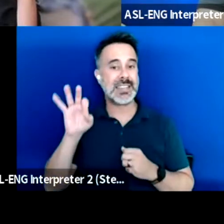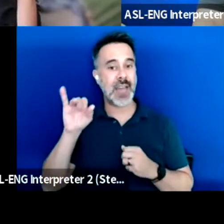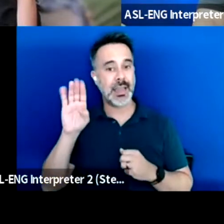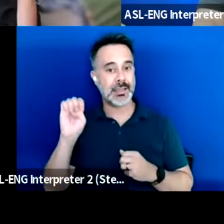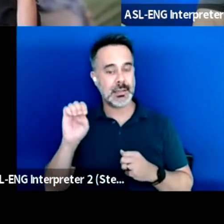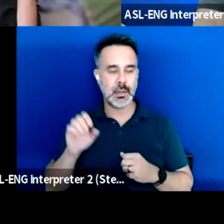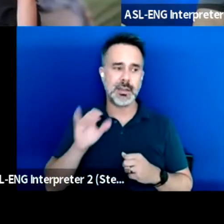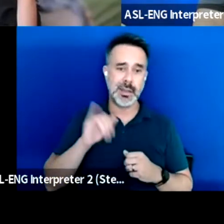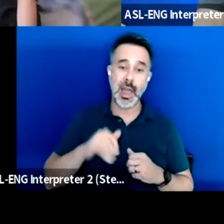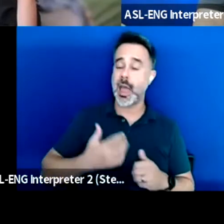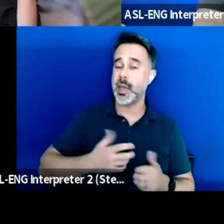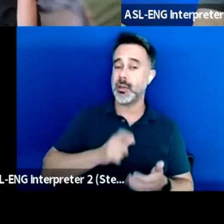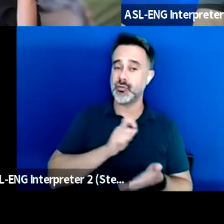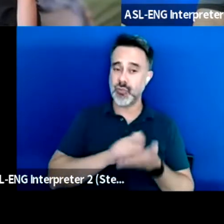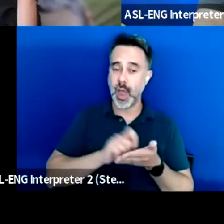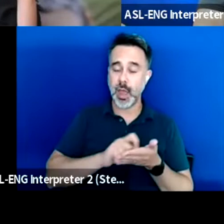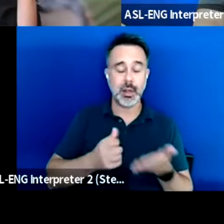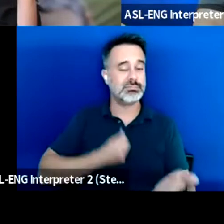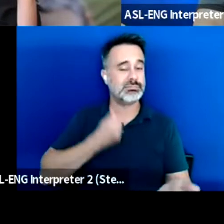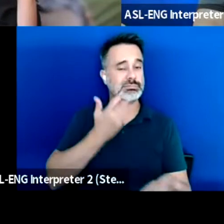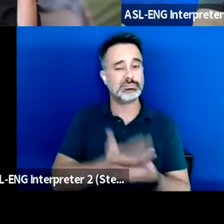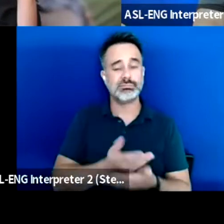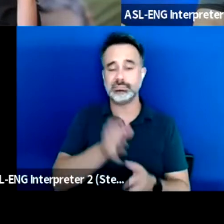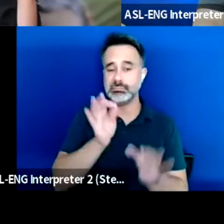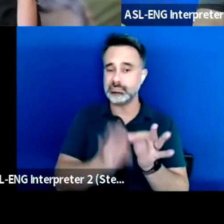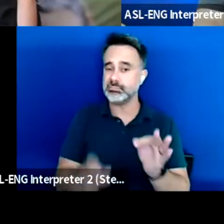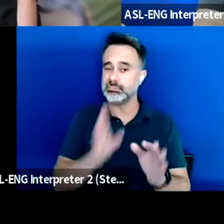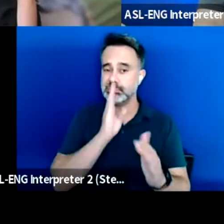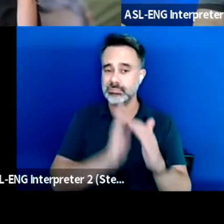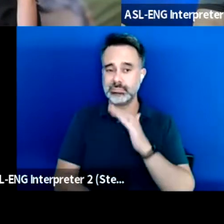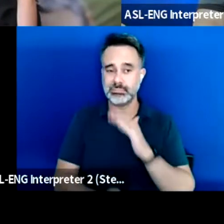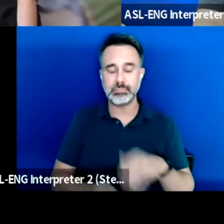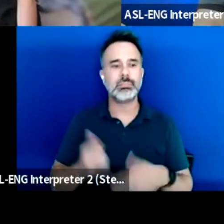So the selection that I chose to share actually echoes a little bit